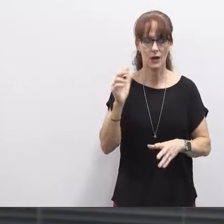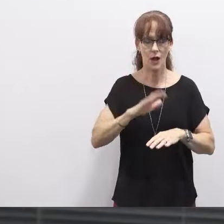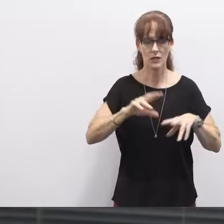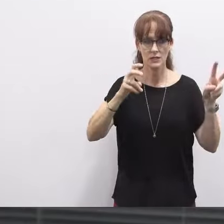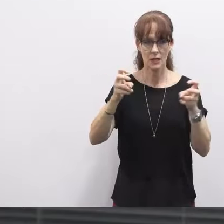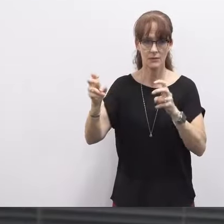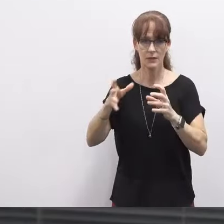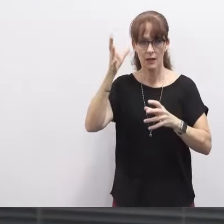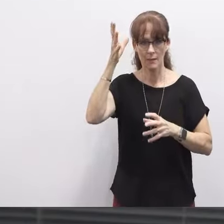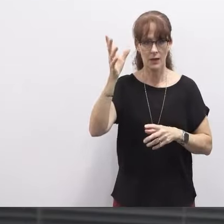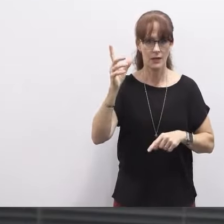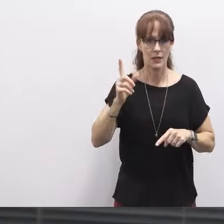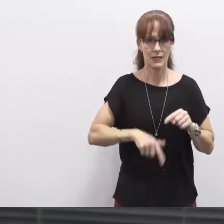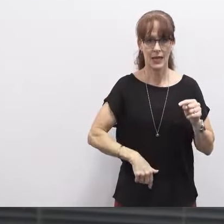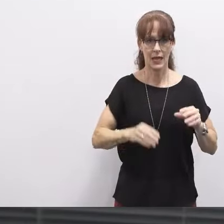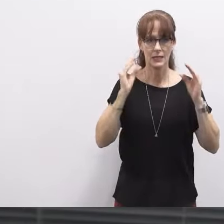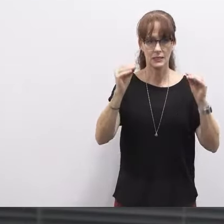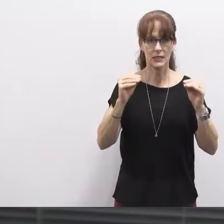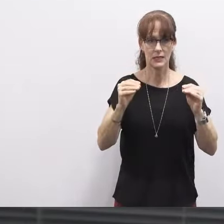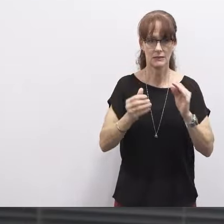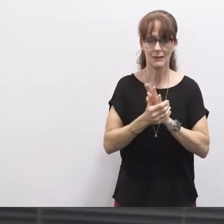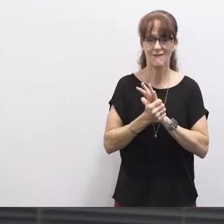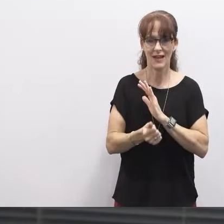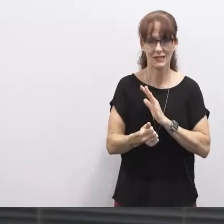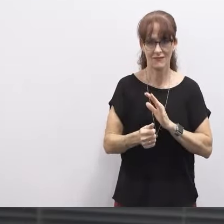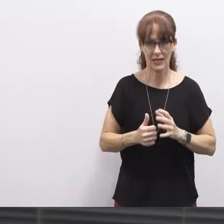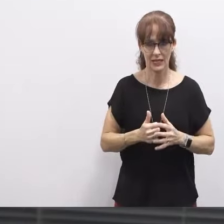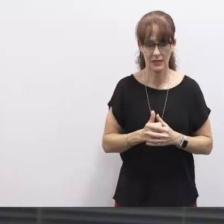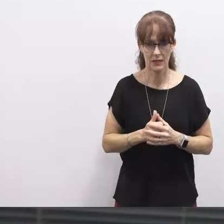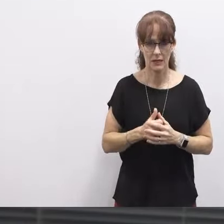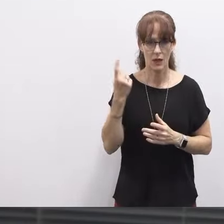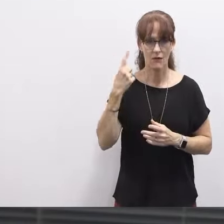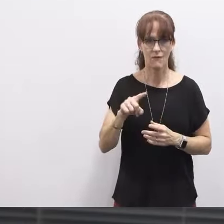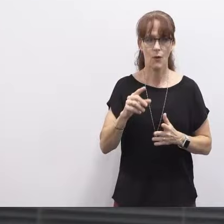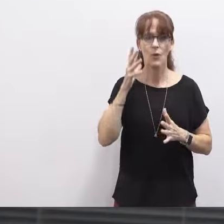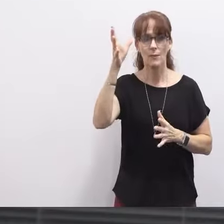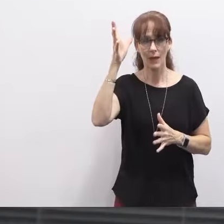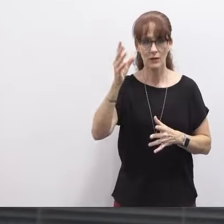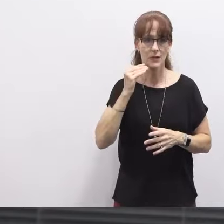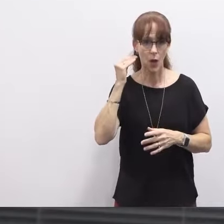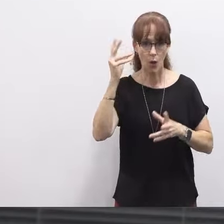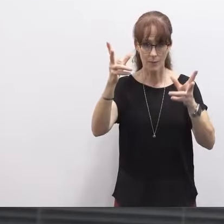that parents can't teach effectively. And for the parents at home listening,